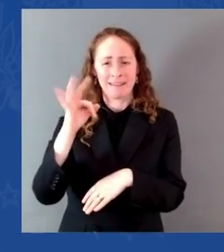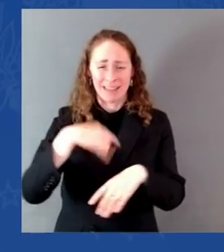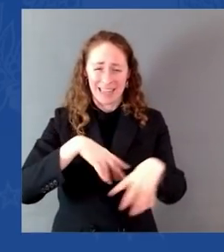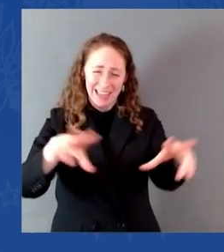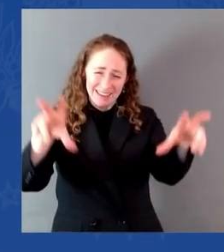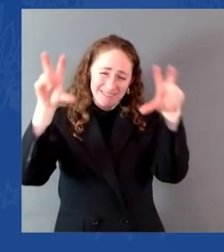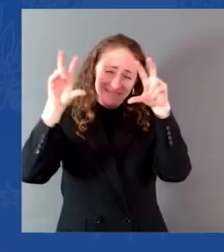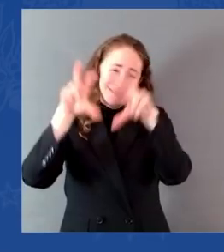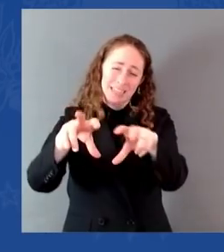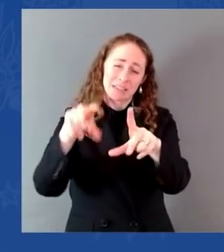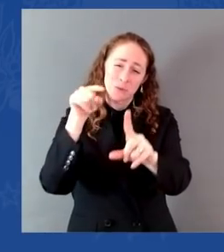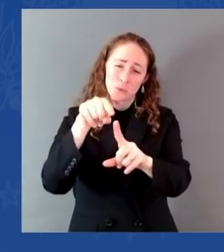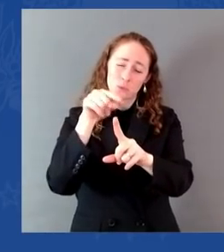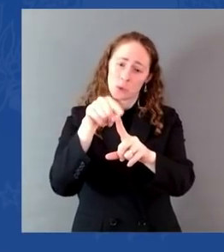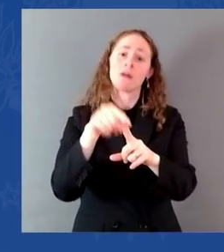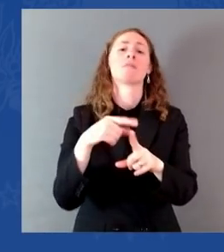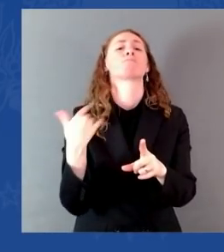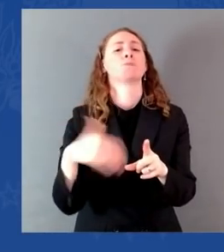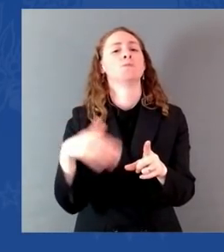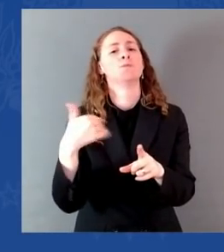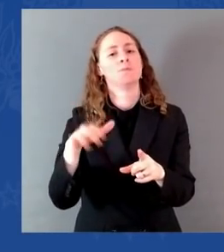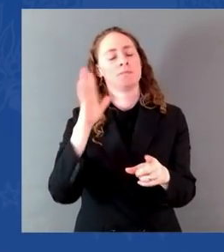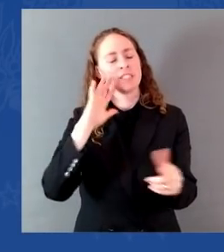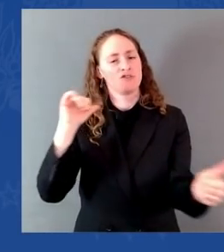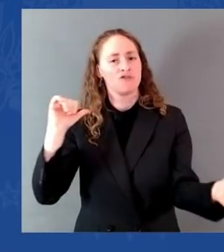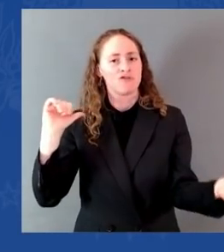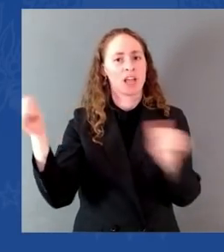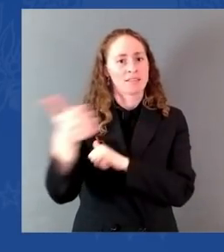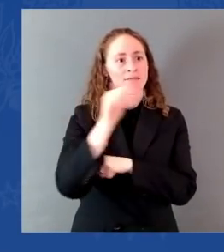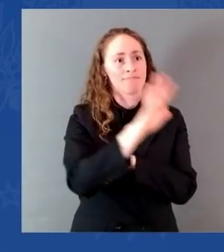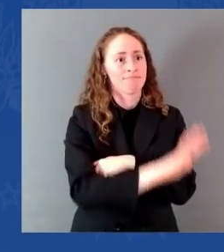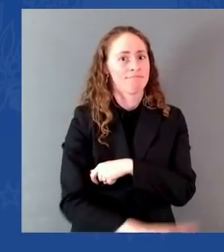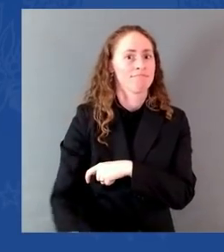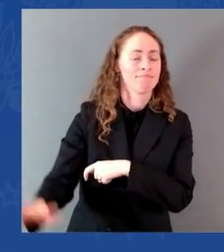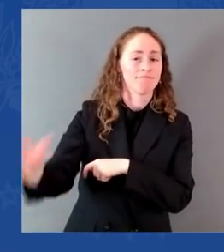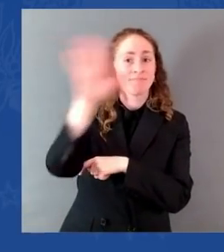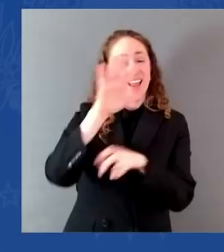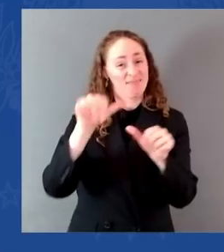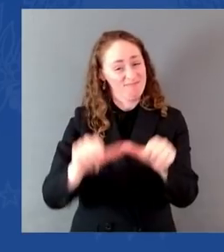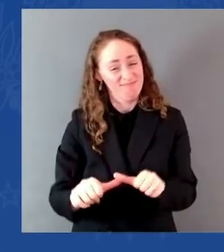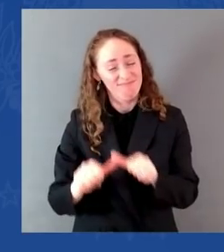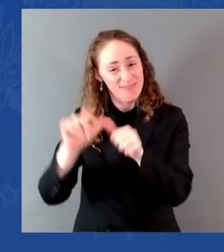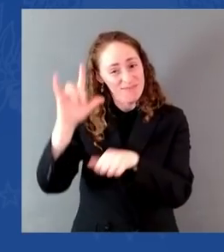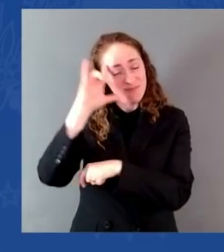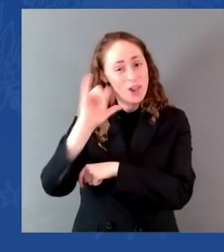Of course, that's not all the law achieves. Under the leadership of mayors like,